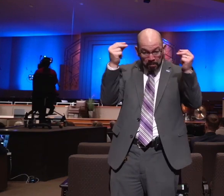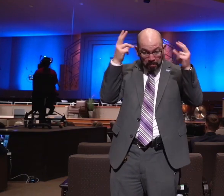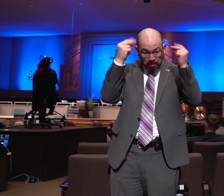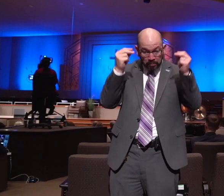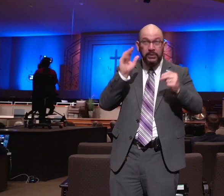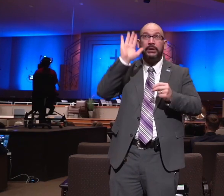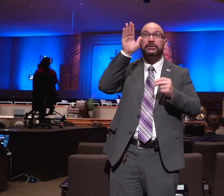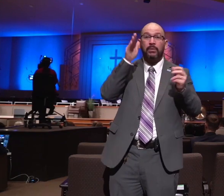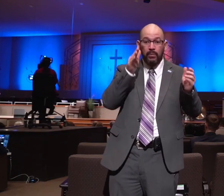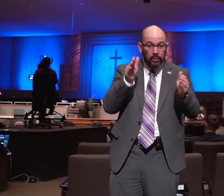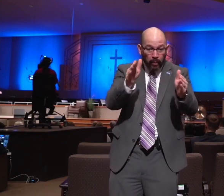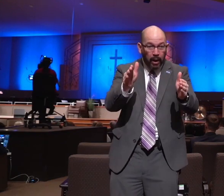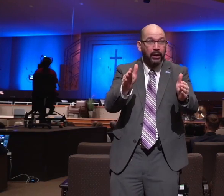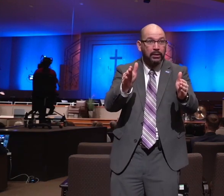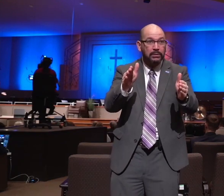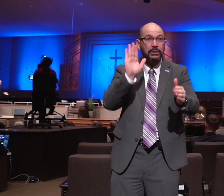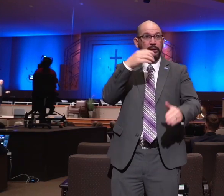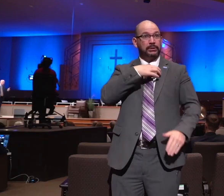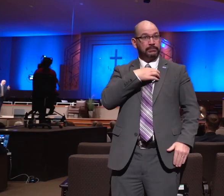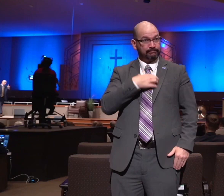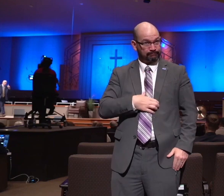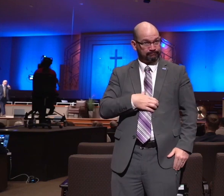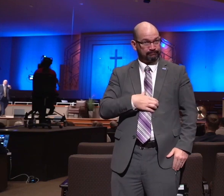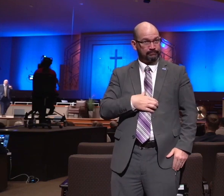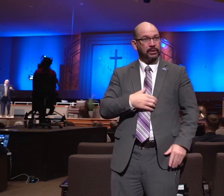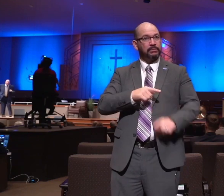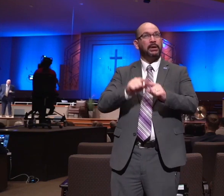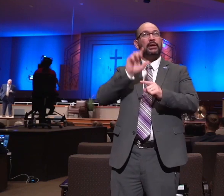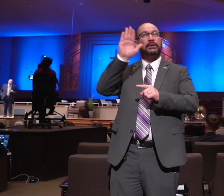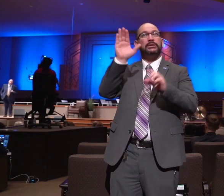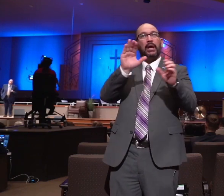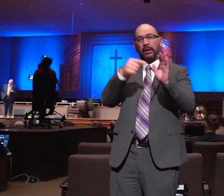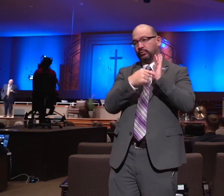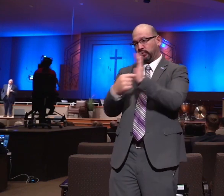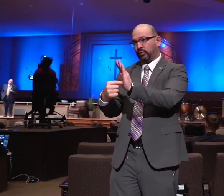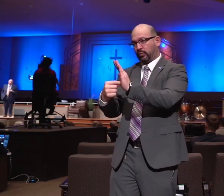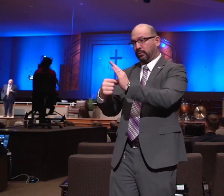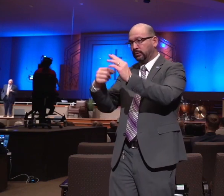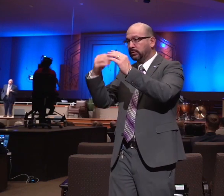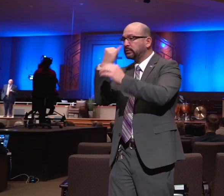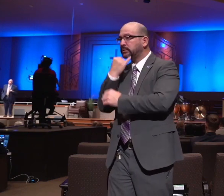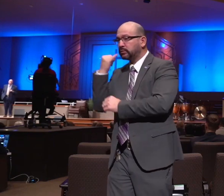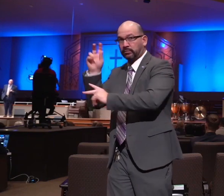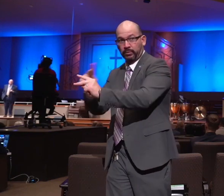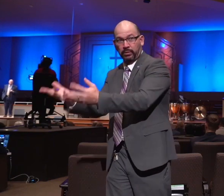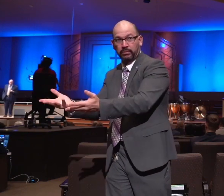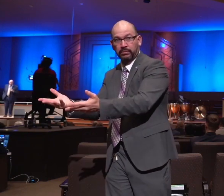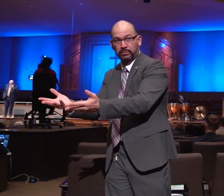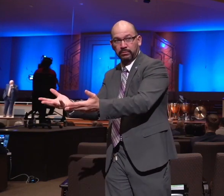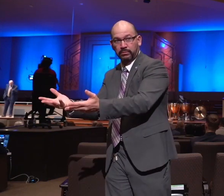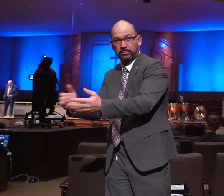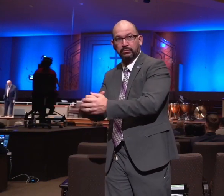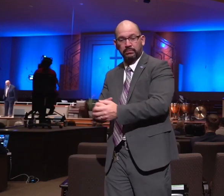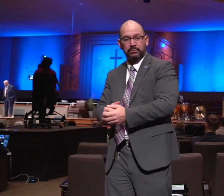children of Israel the children knew what God did Moses knew why God did it ways